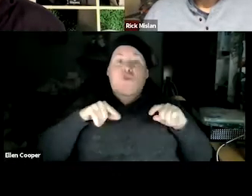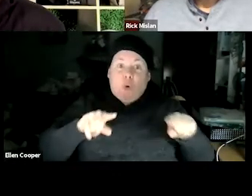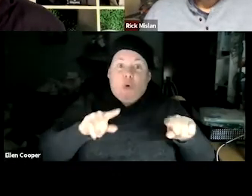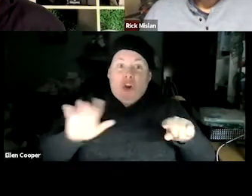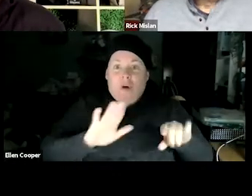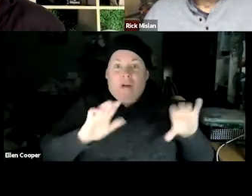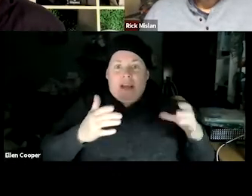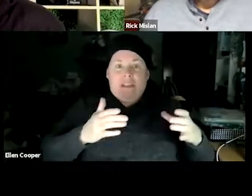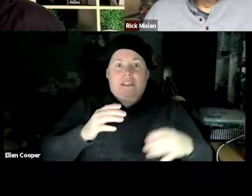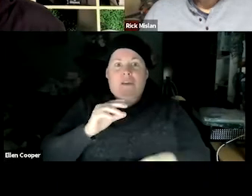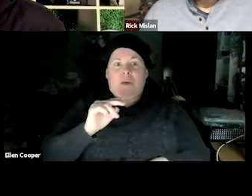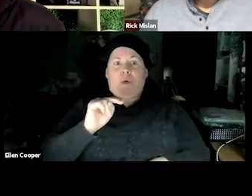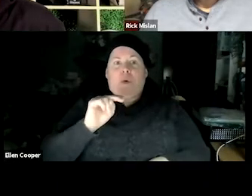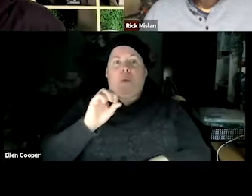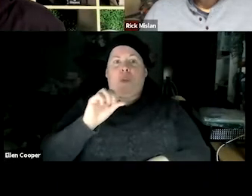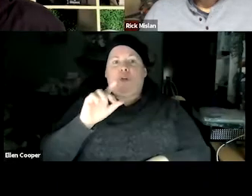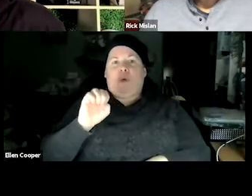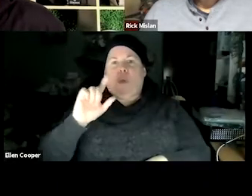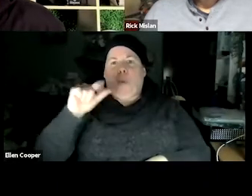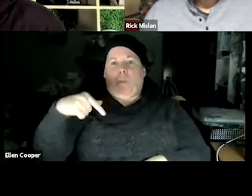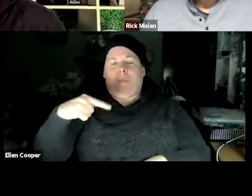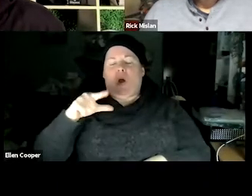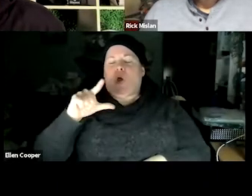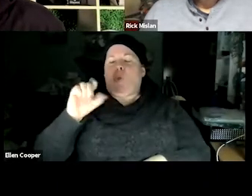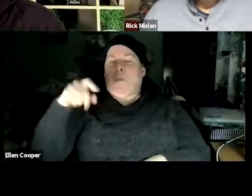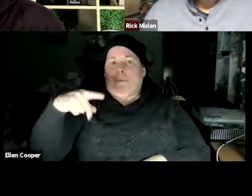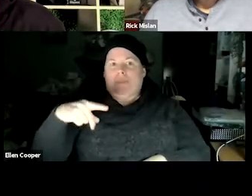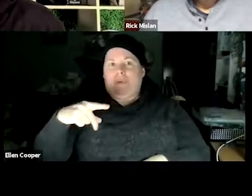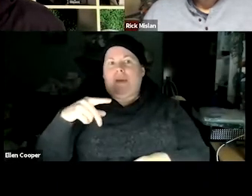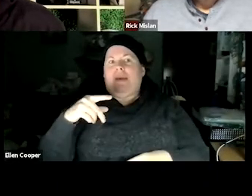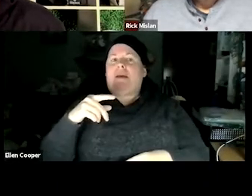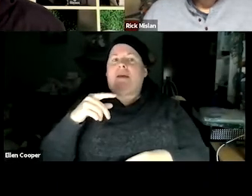CalebBarlow: And it's a fascinating concept of how fighter pilots,